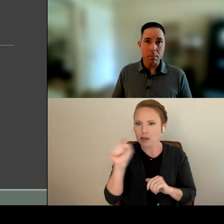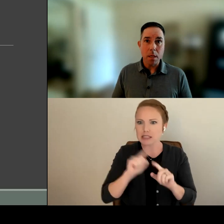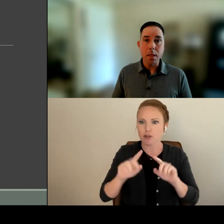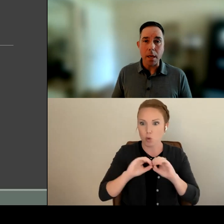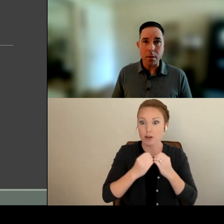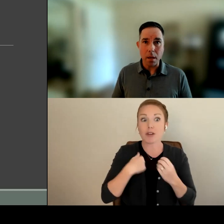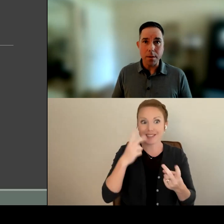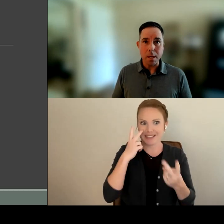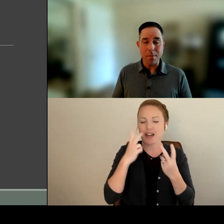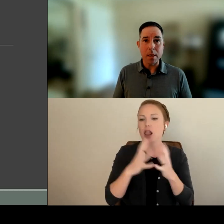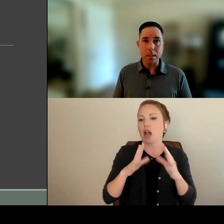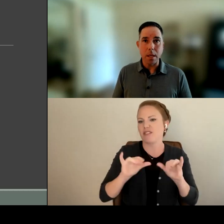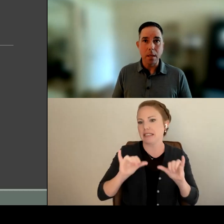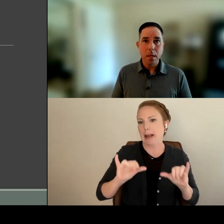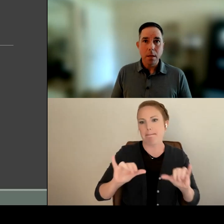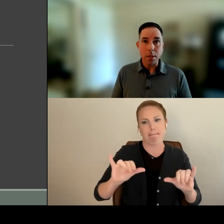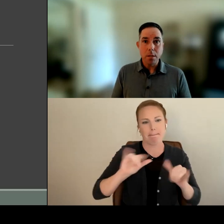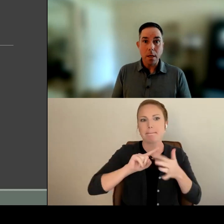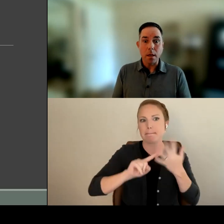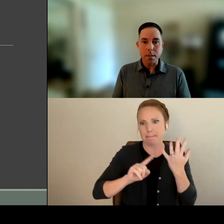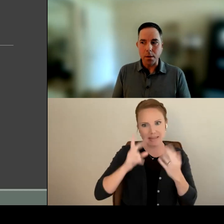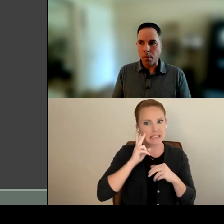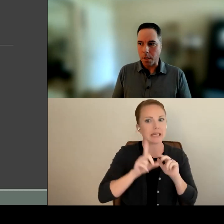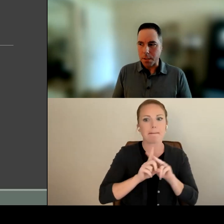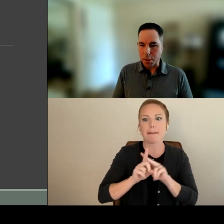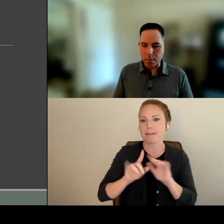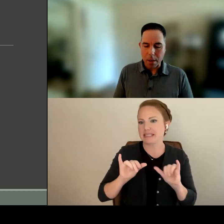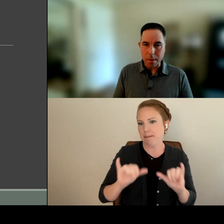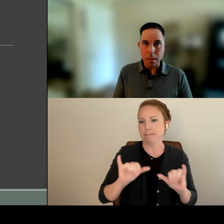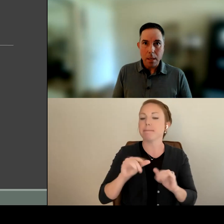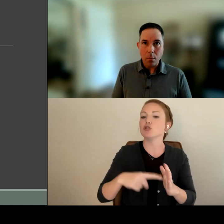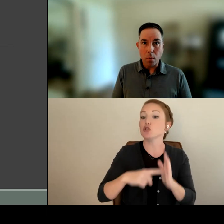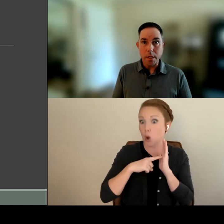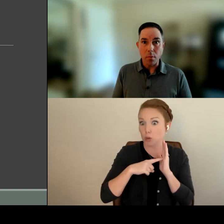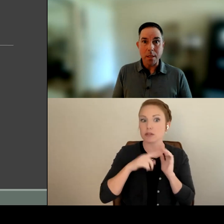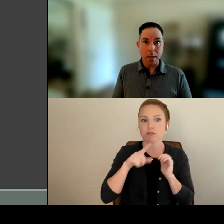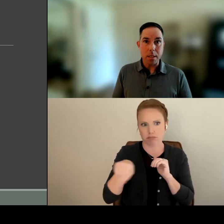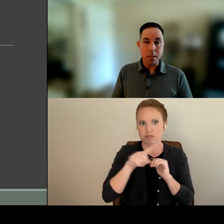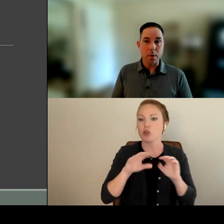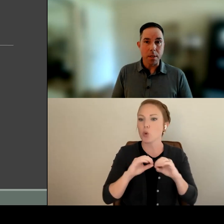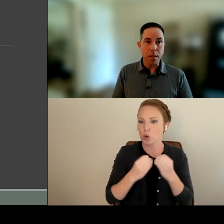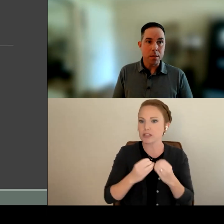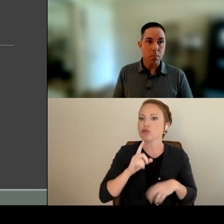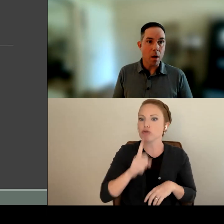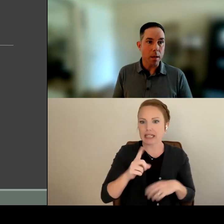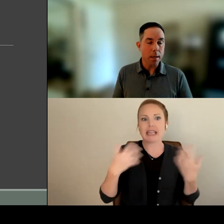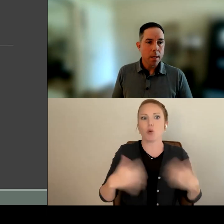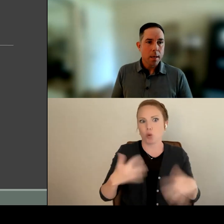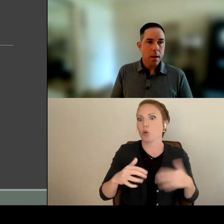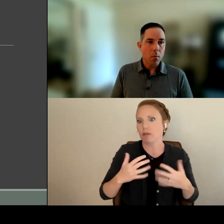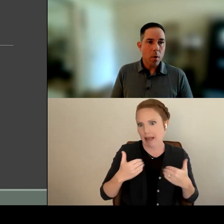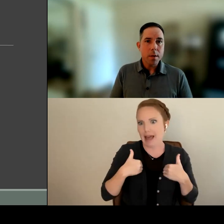indicators, a lot of the same things that tell us an organization may be really embracing accessibility this broadly.